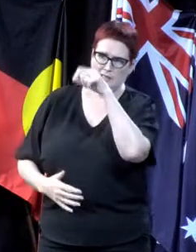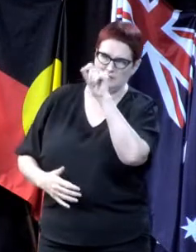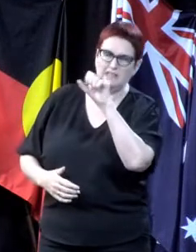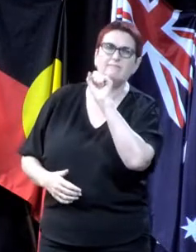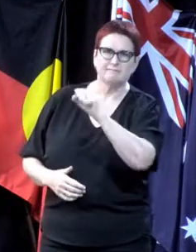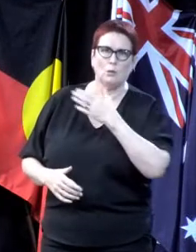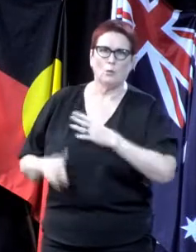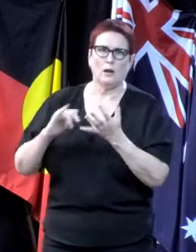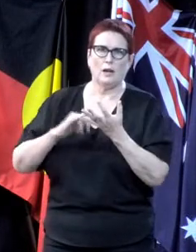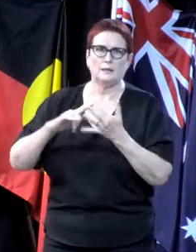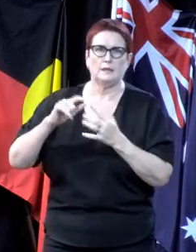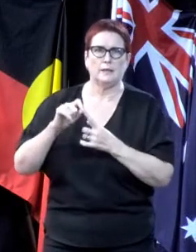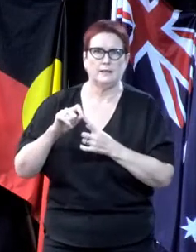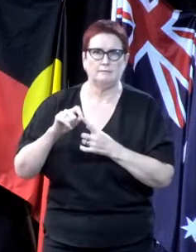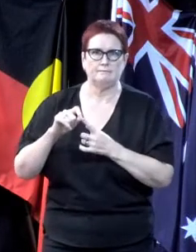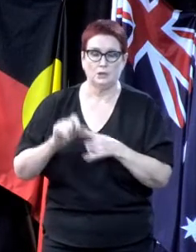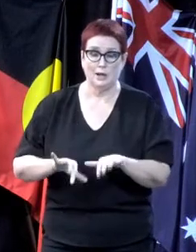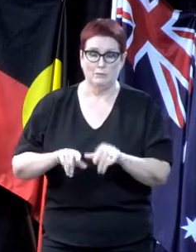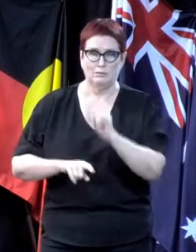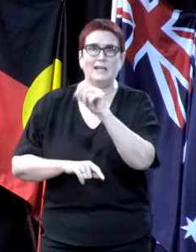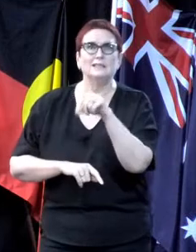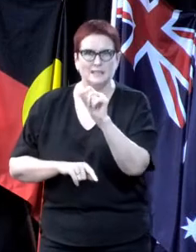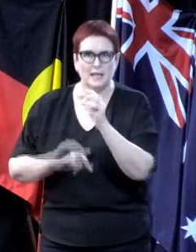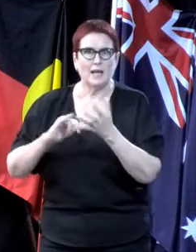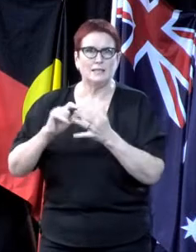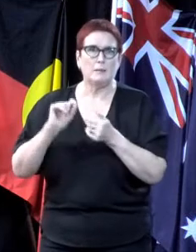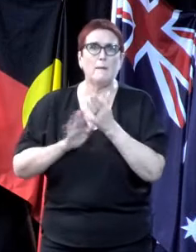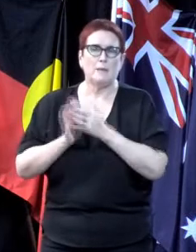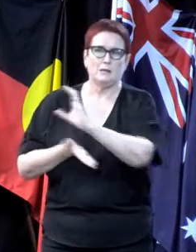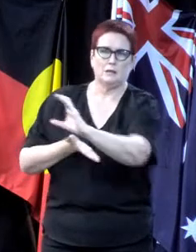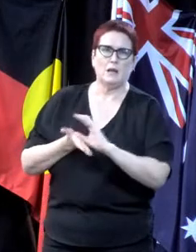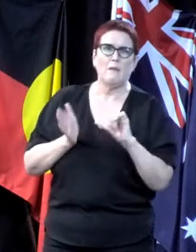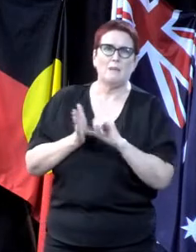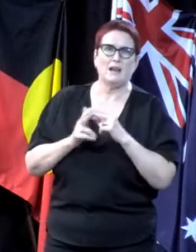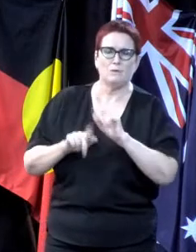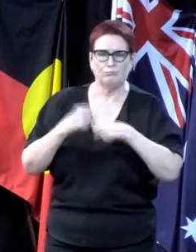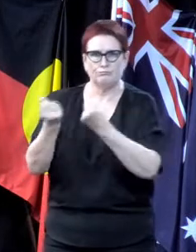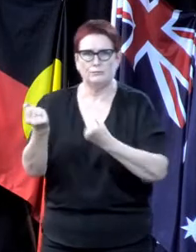So, the box is ticked, and this assists with funding as one of the avenues for funding.